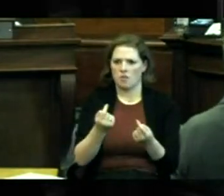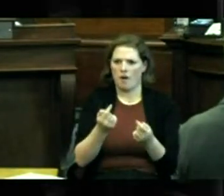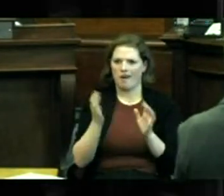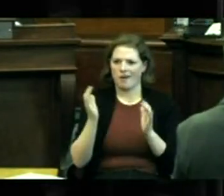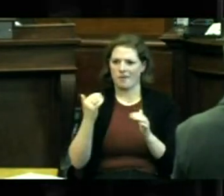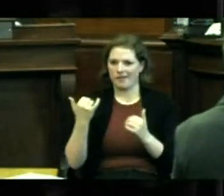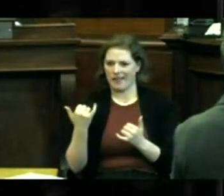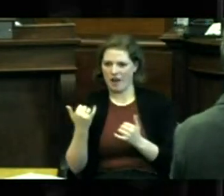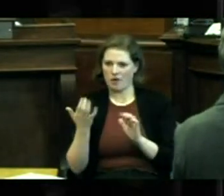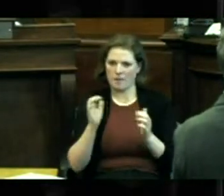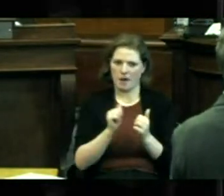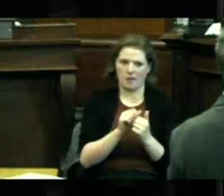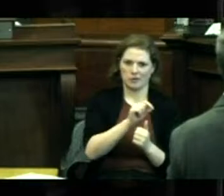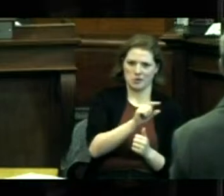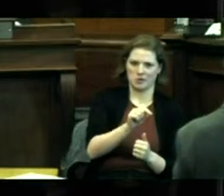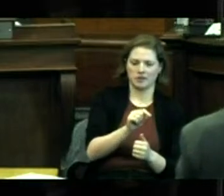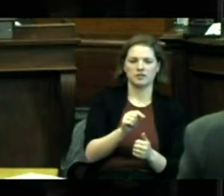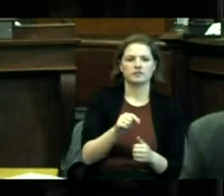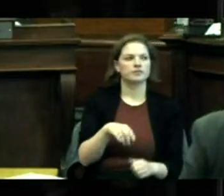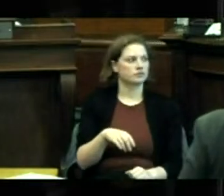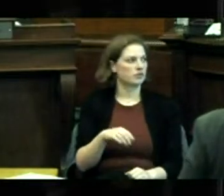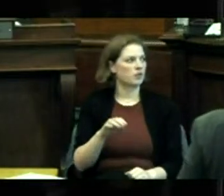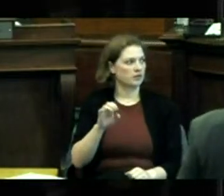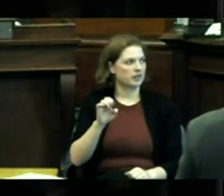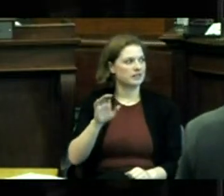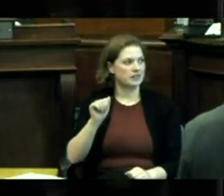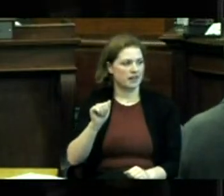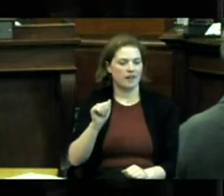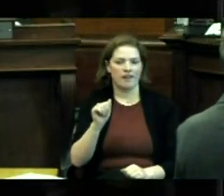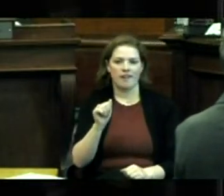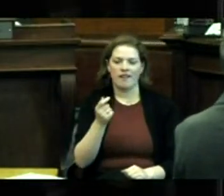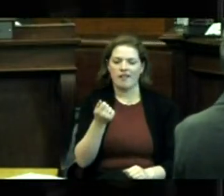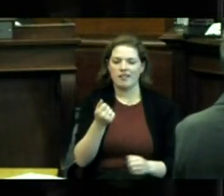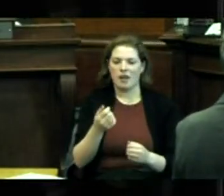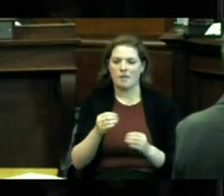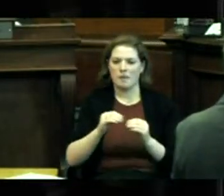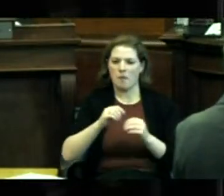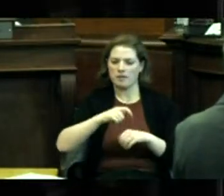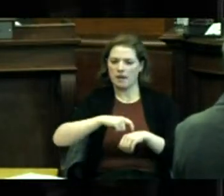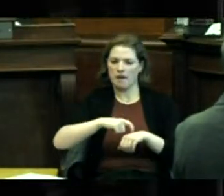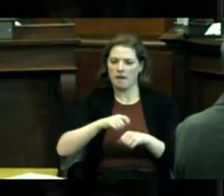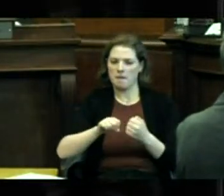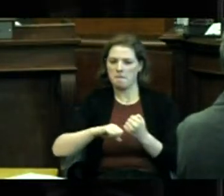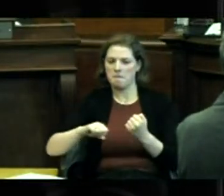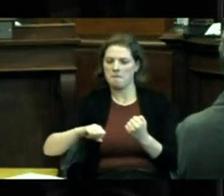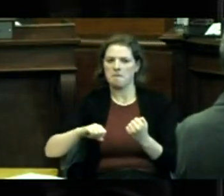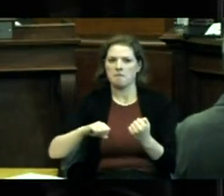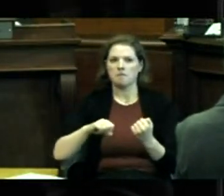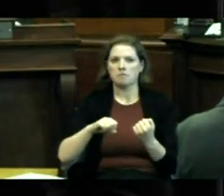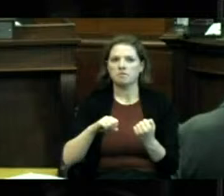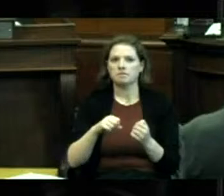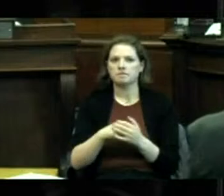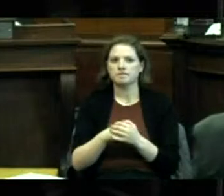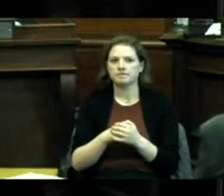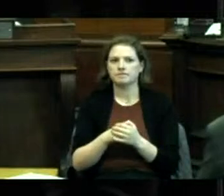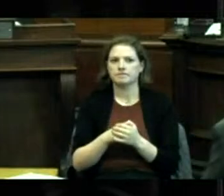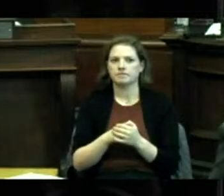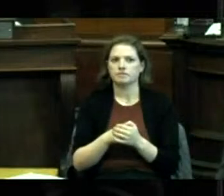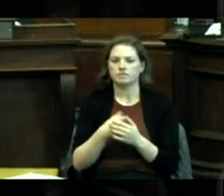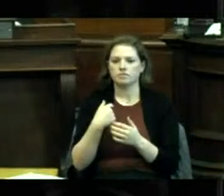done, and we are working on that now. So what are we doing differently this time than last time? Well, the new BCA gives us